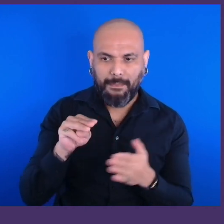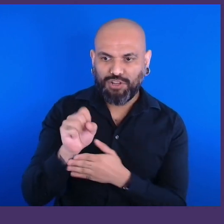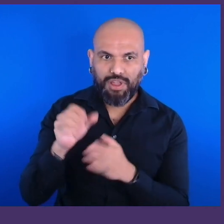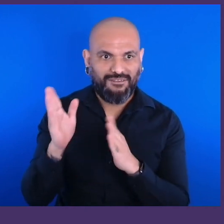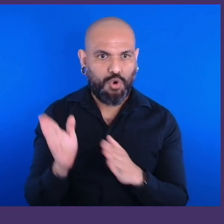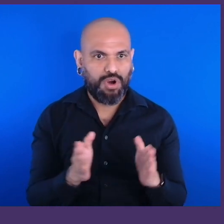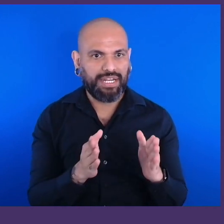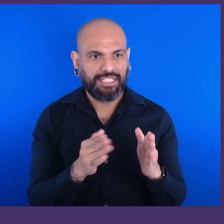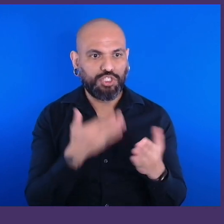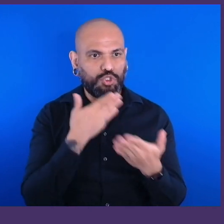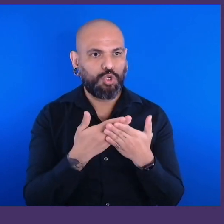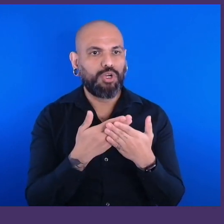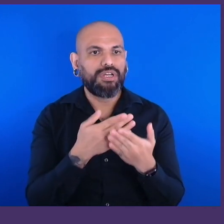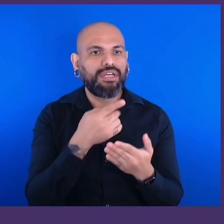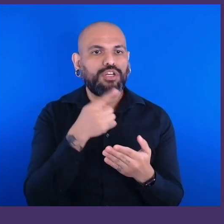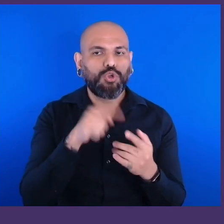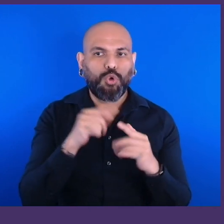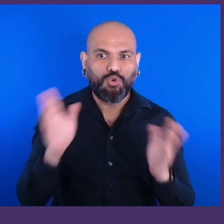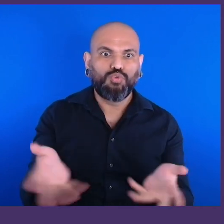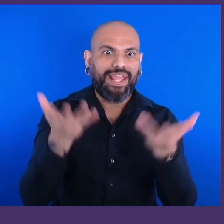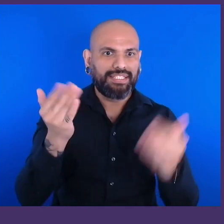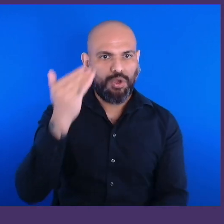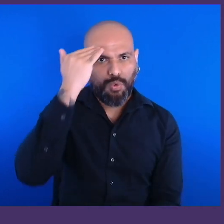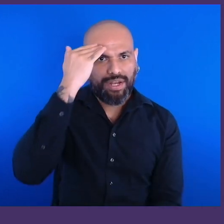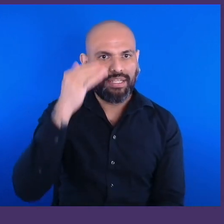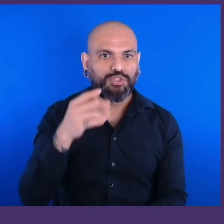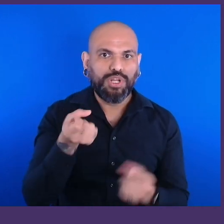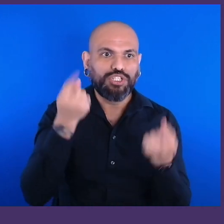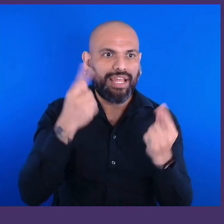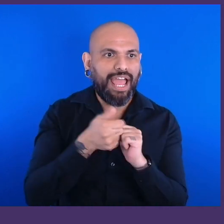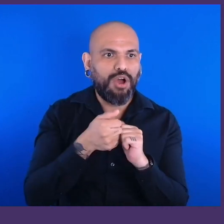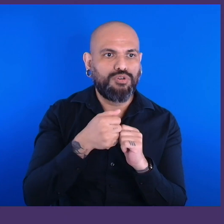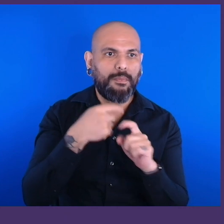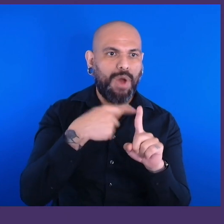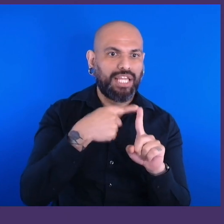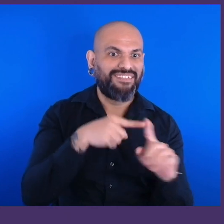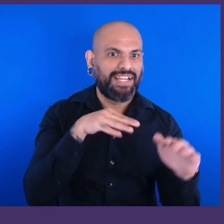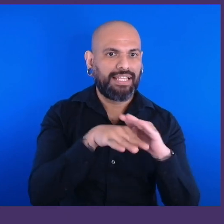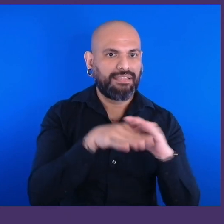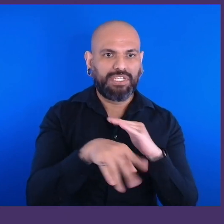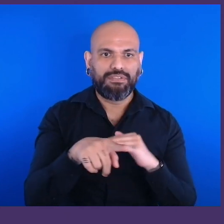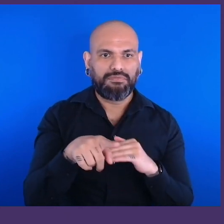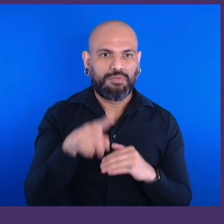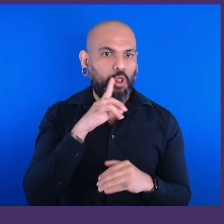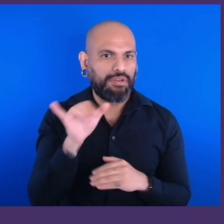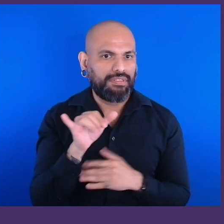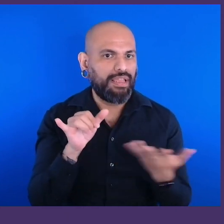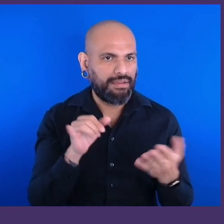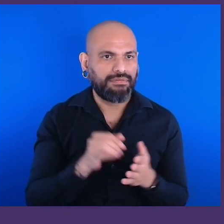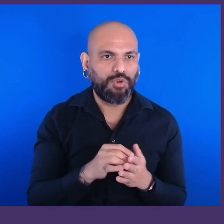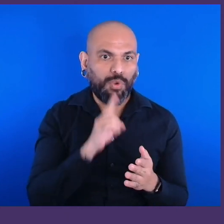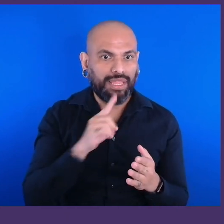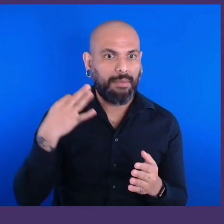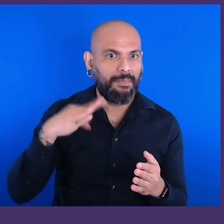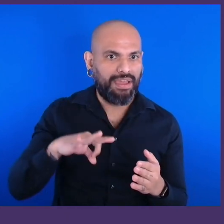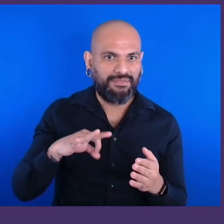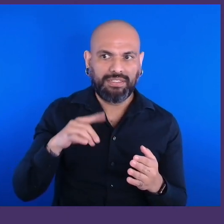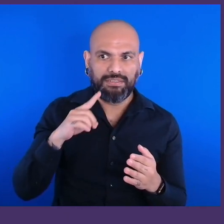and to understand how positive accessibility is, how it basically benefits everyone and how it drives innovation.